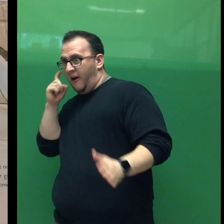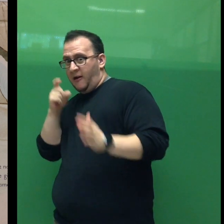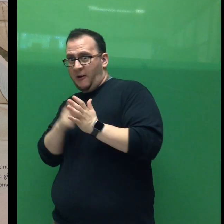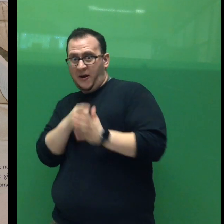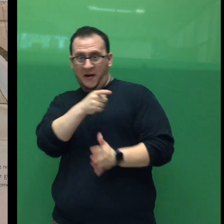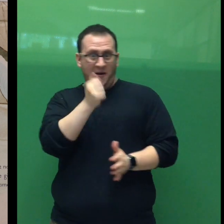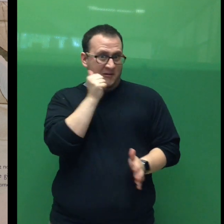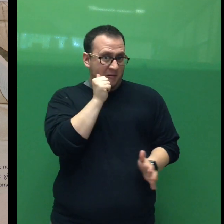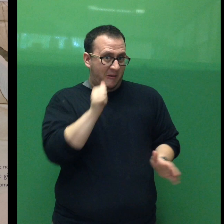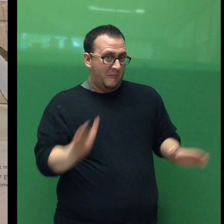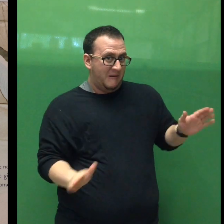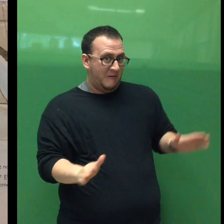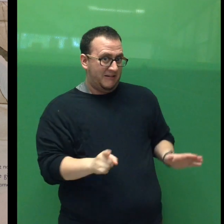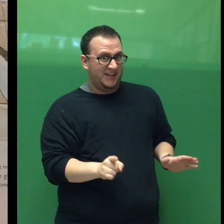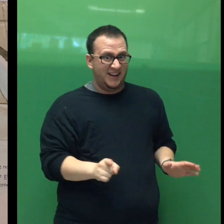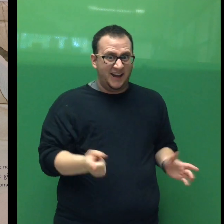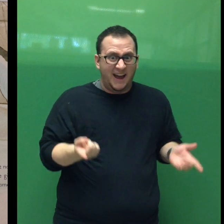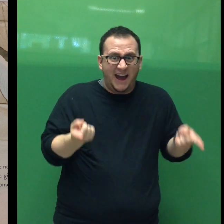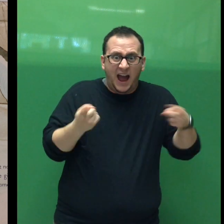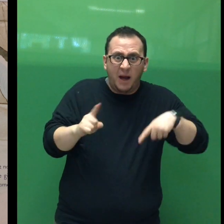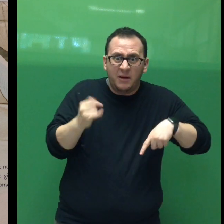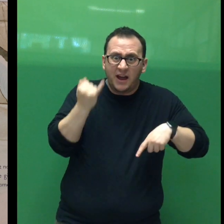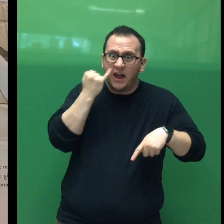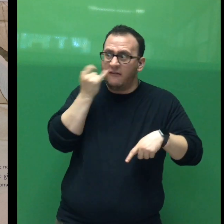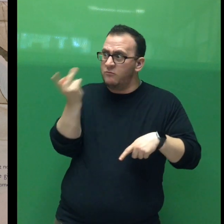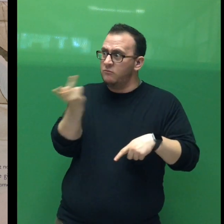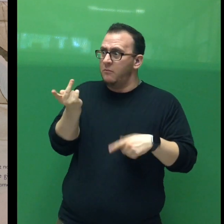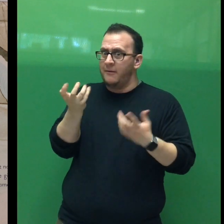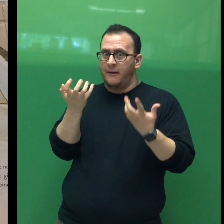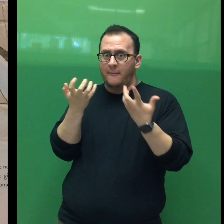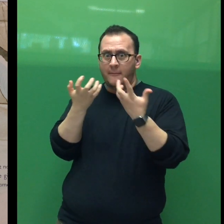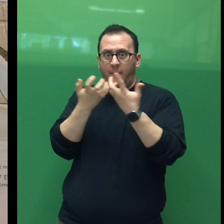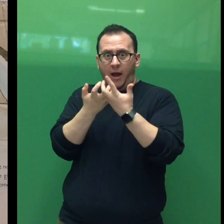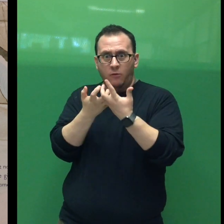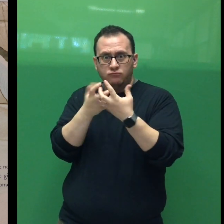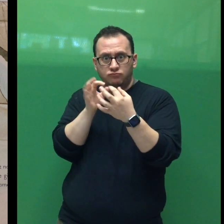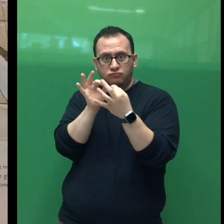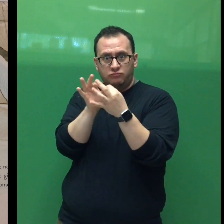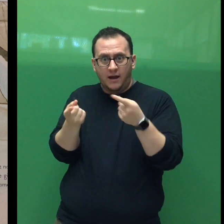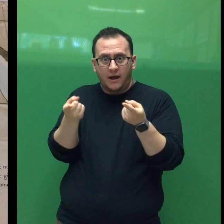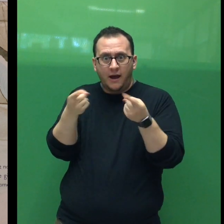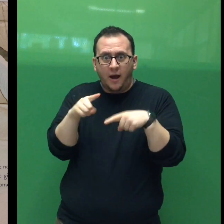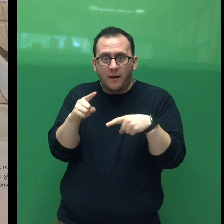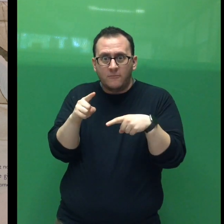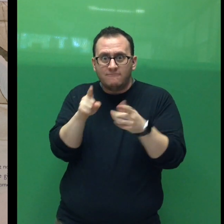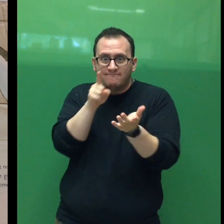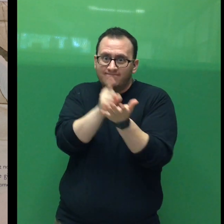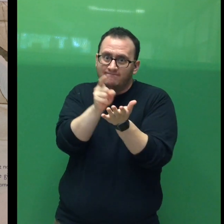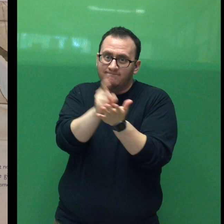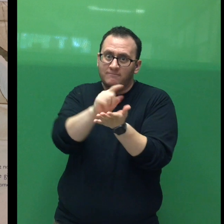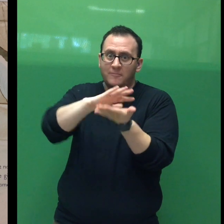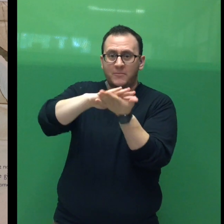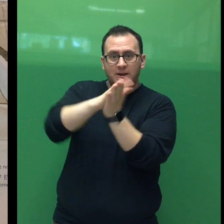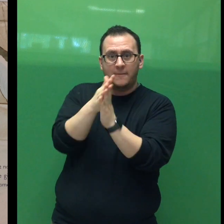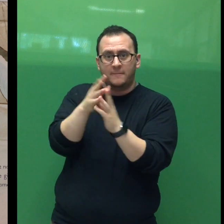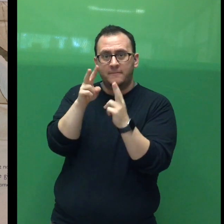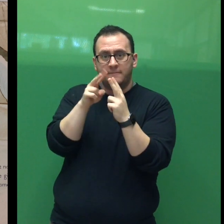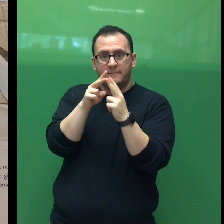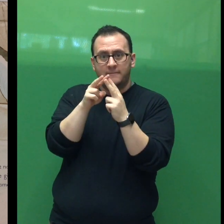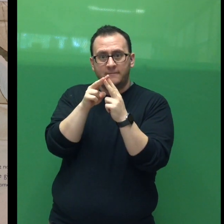And the boy penguins start noticing the girls. When the right girl and the right boy find each other they become a couple.